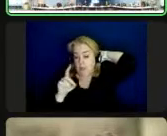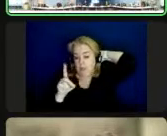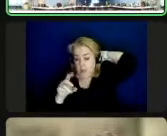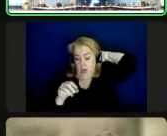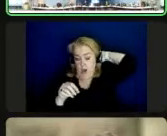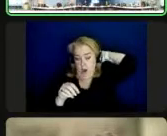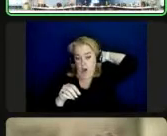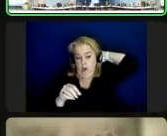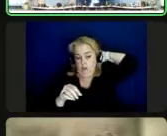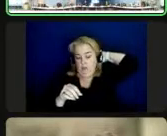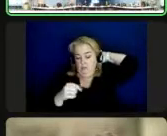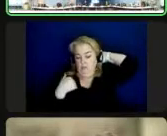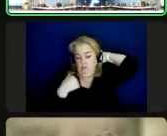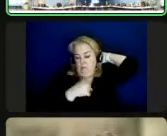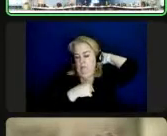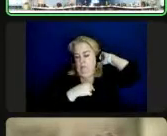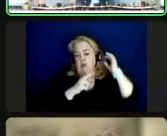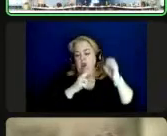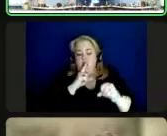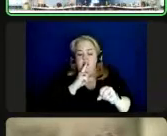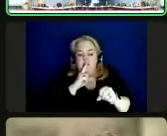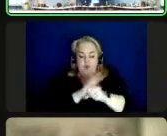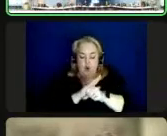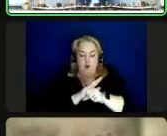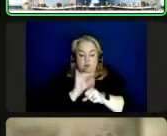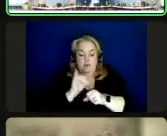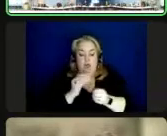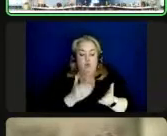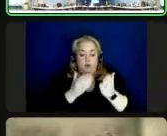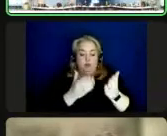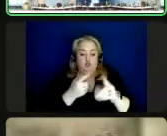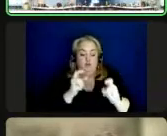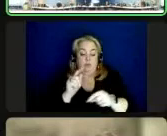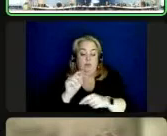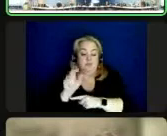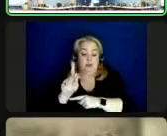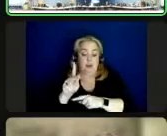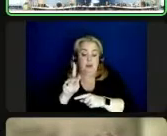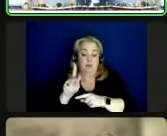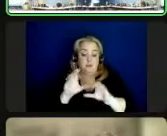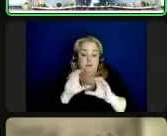COMMITTEE?